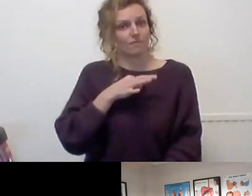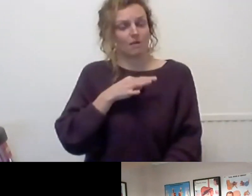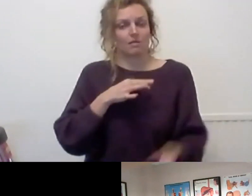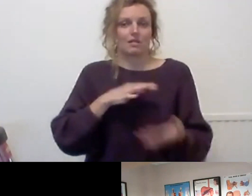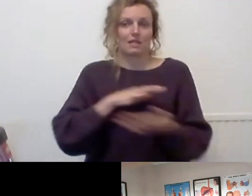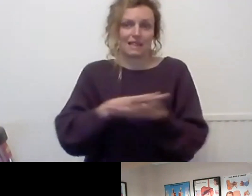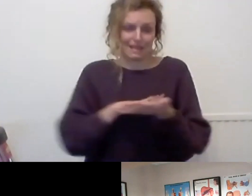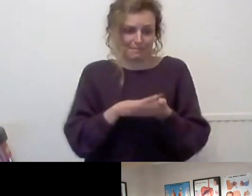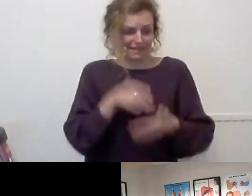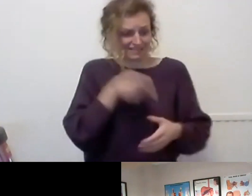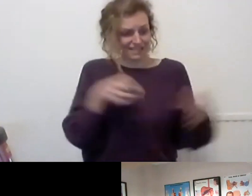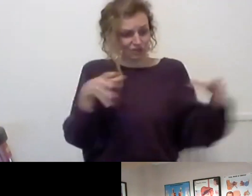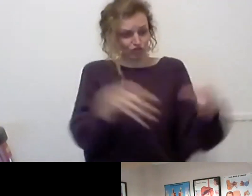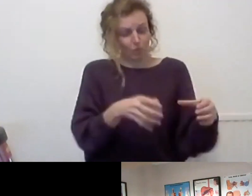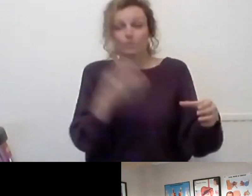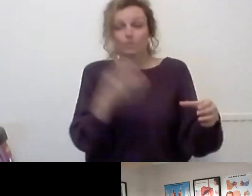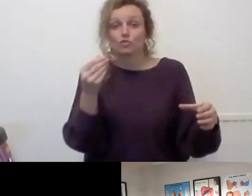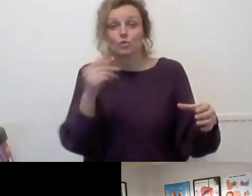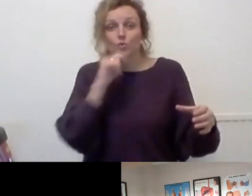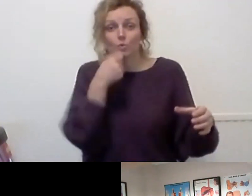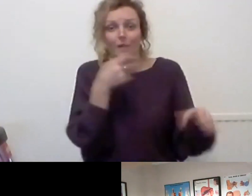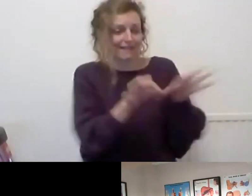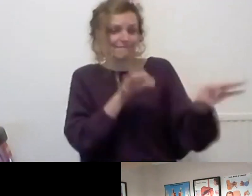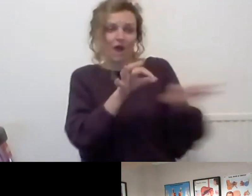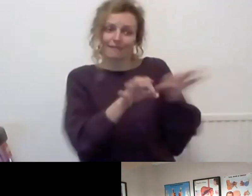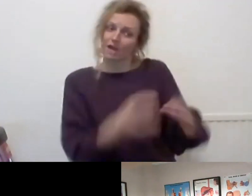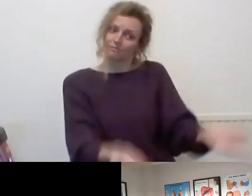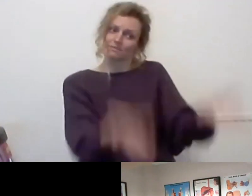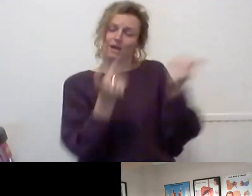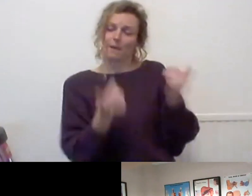inviting. So if you're unsure as to whether you're clinically extremely vulnerable, then you should